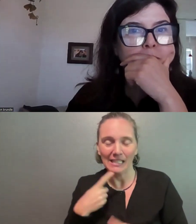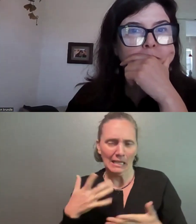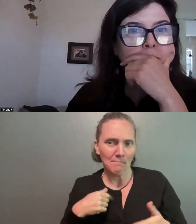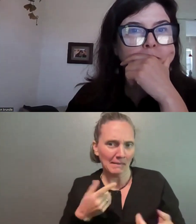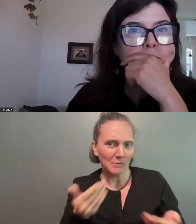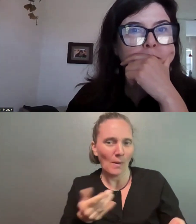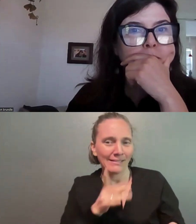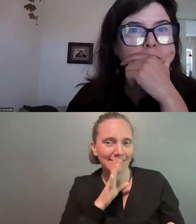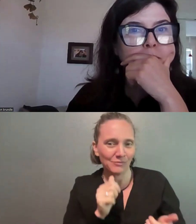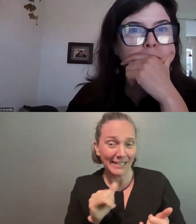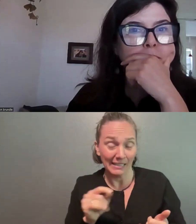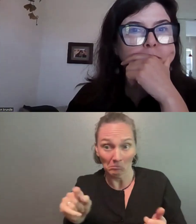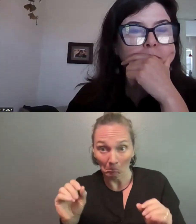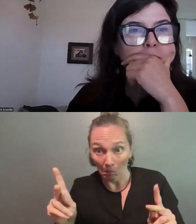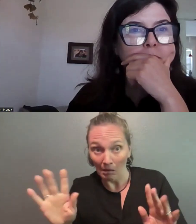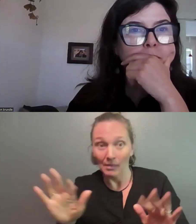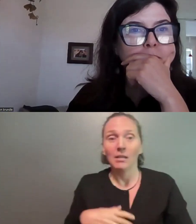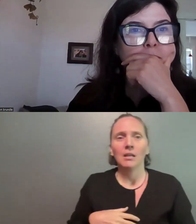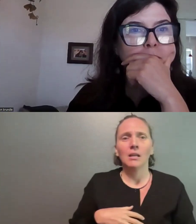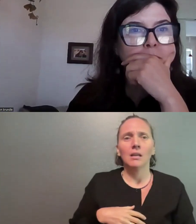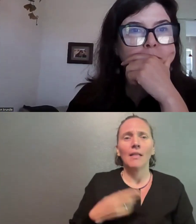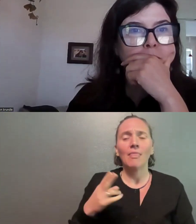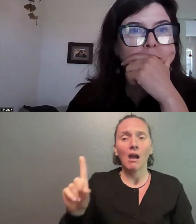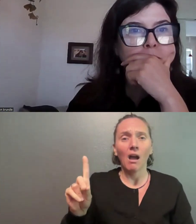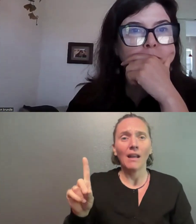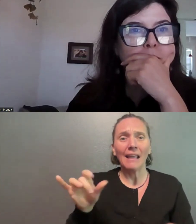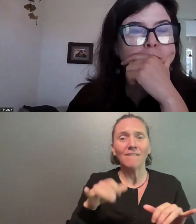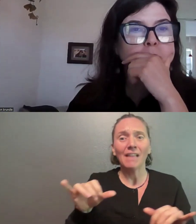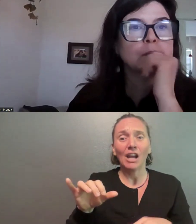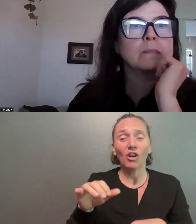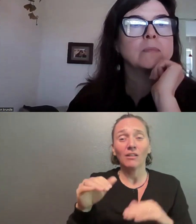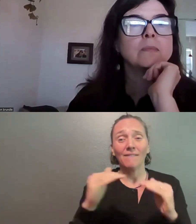The question is I often take issue with the HUD [Housing and Urban Development] fair market rent estimations when I use the calculator